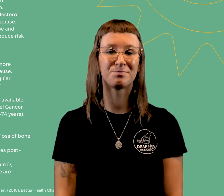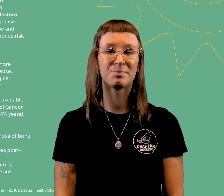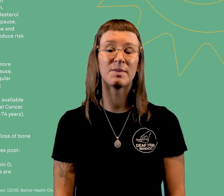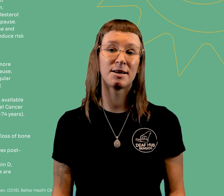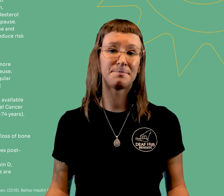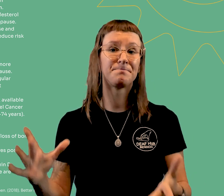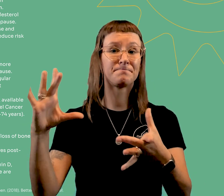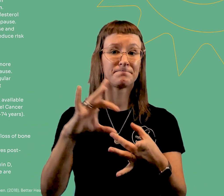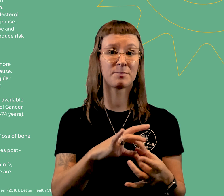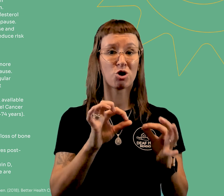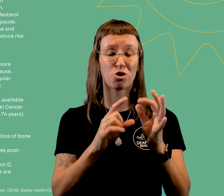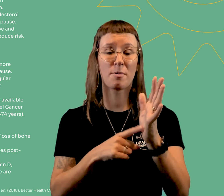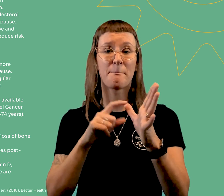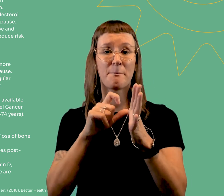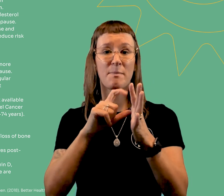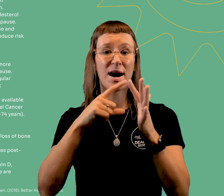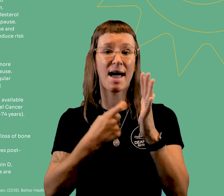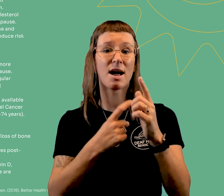In relation to bladder and bowel health, incontinence,